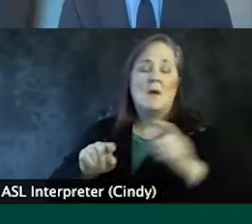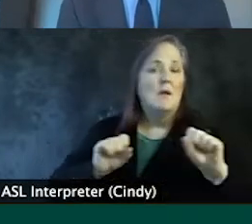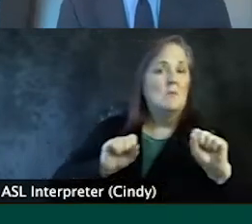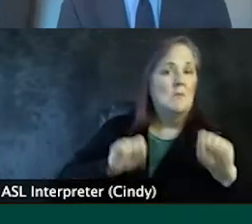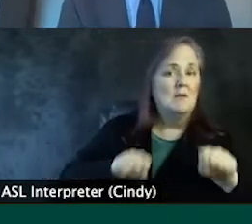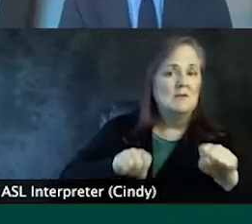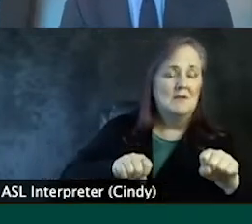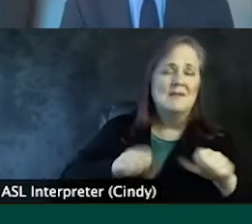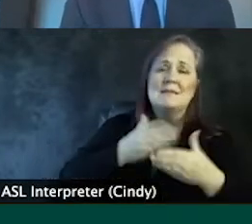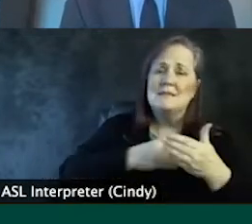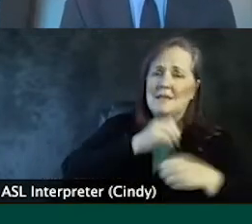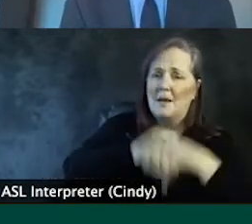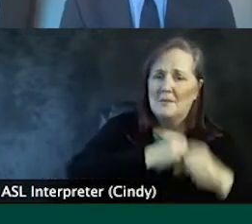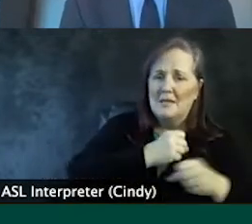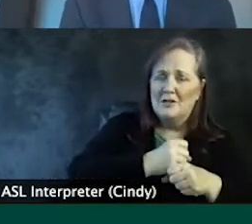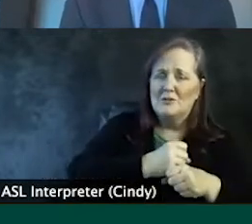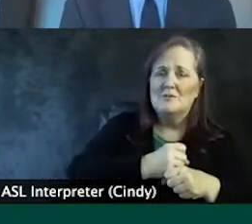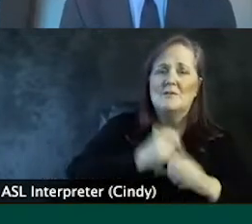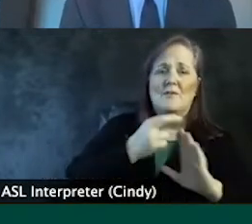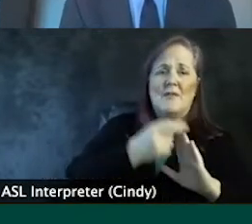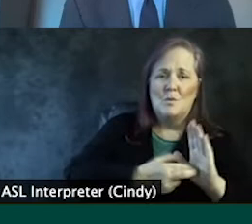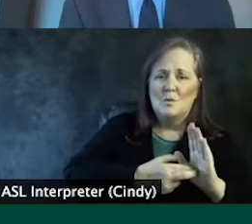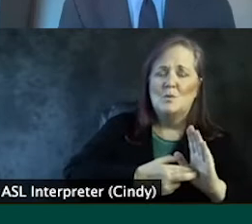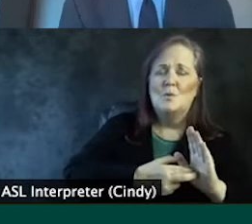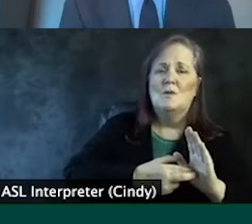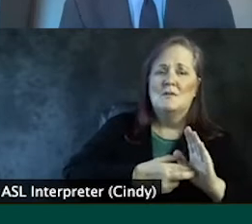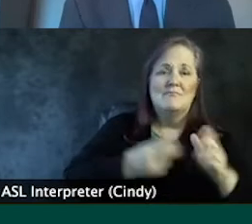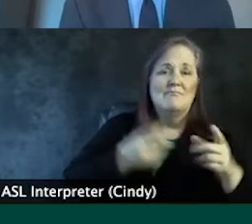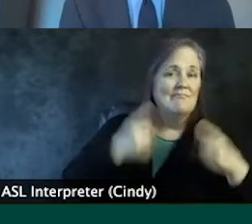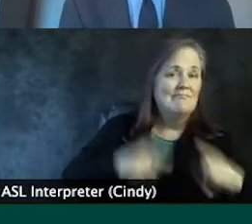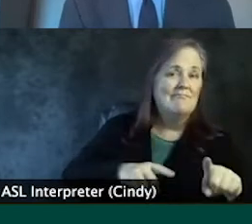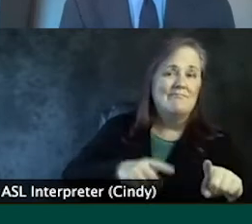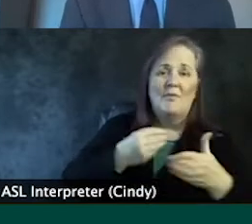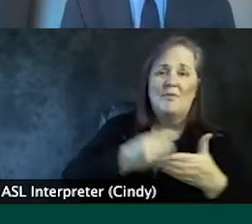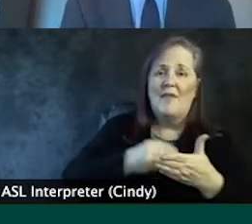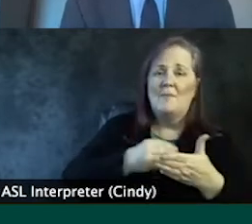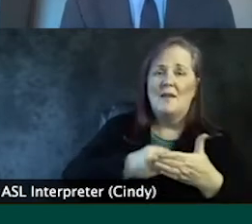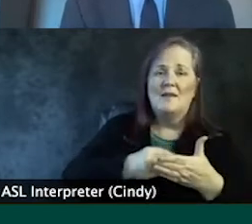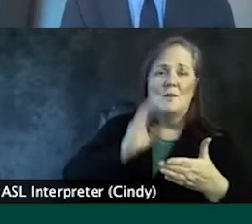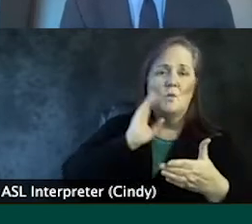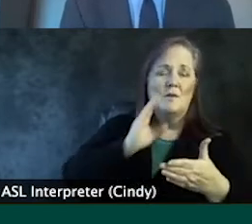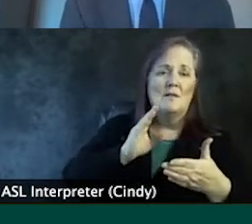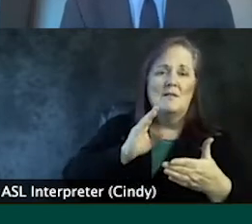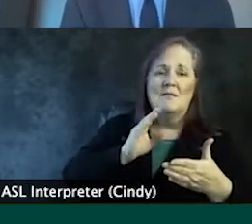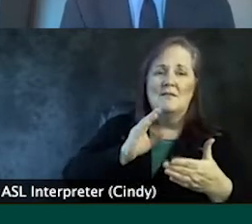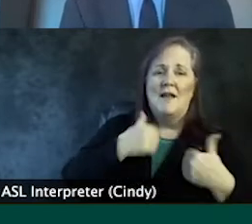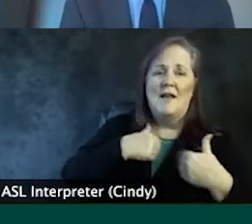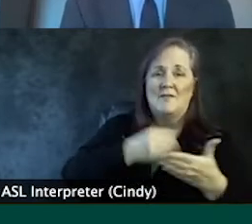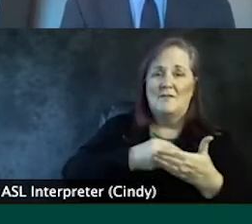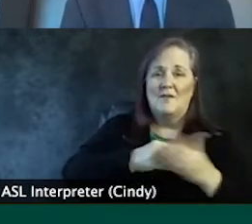Some of those transactions might result in people taking gains that can be taxed as income.